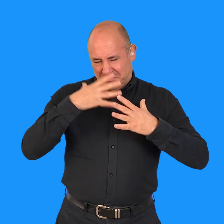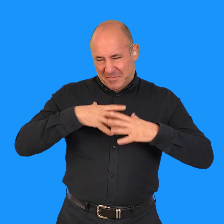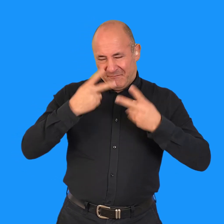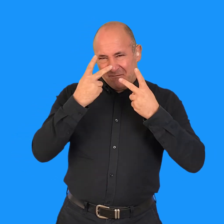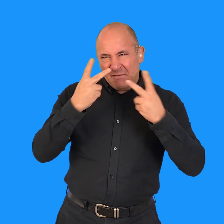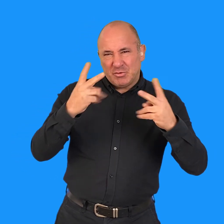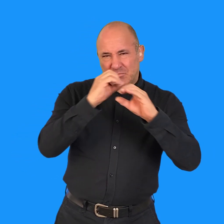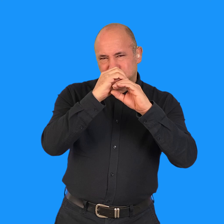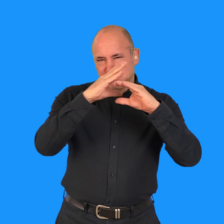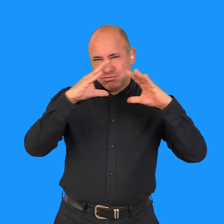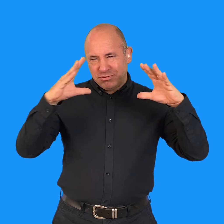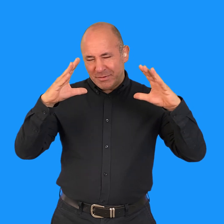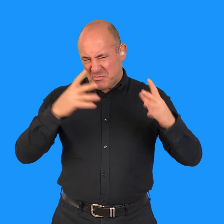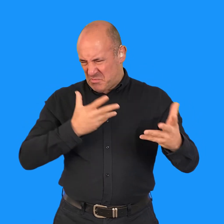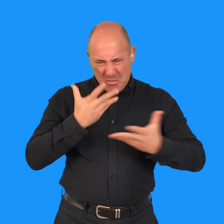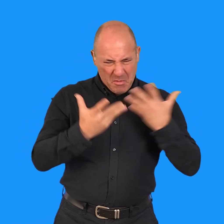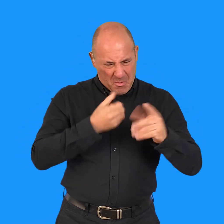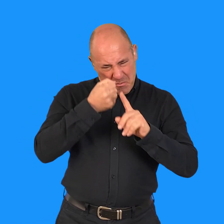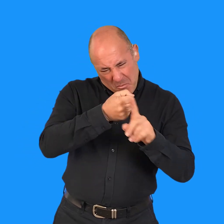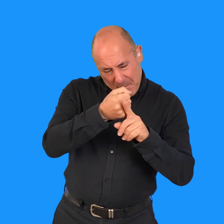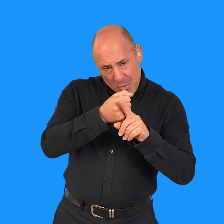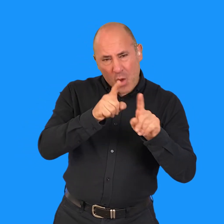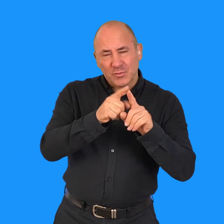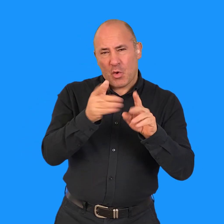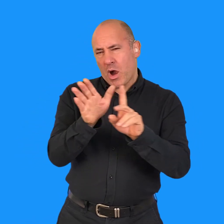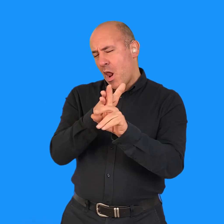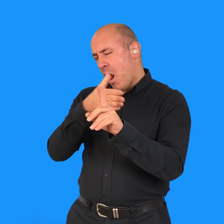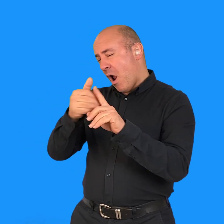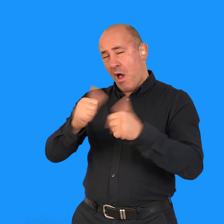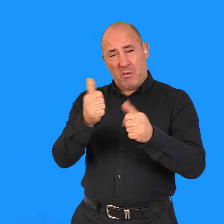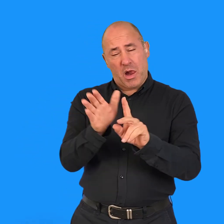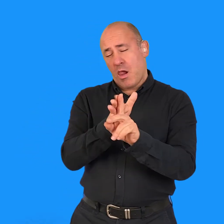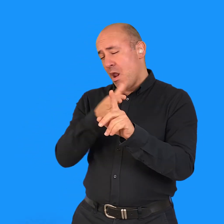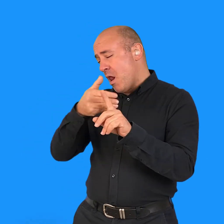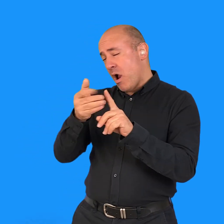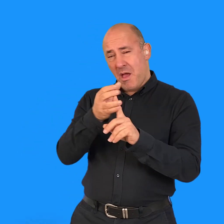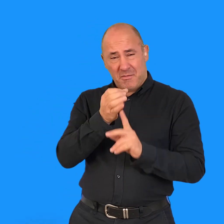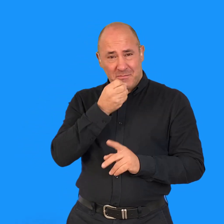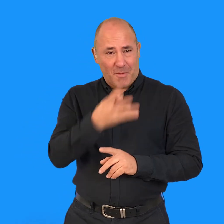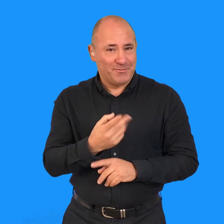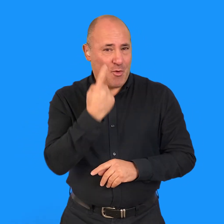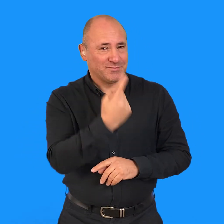But she had great force site and vision, and she could turn on the charm, as well.